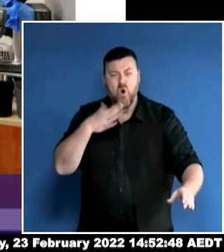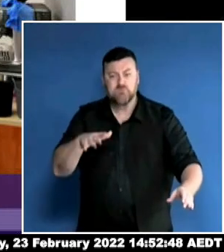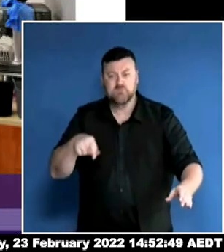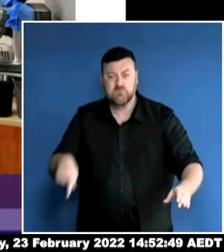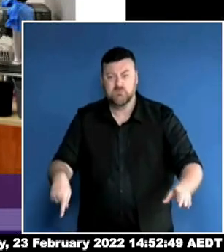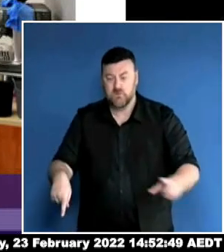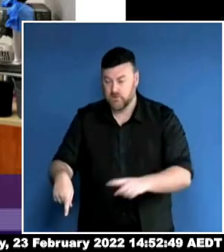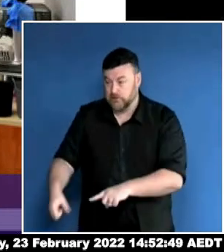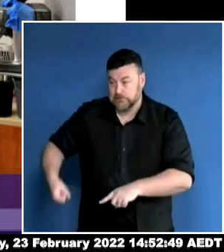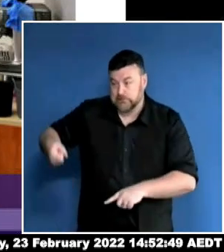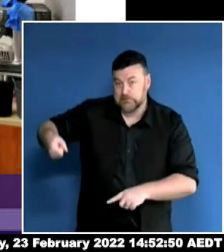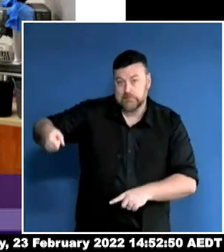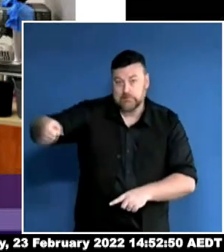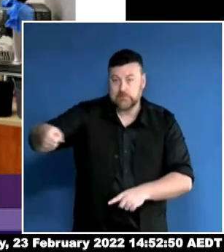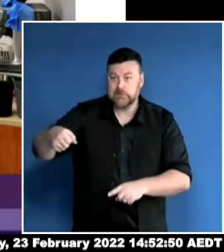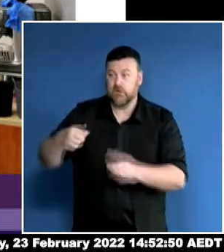Thank you for doing that.